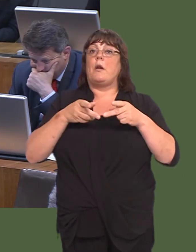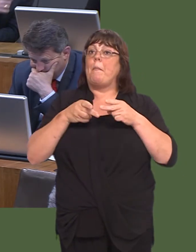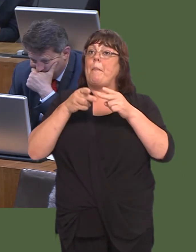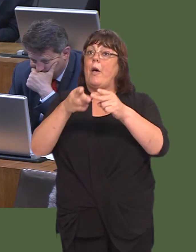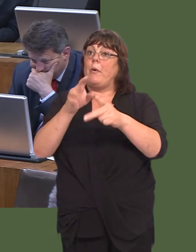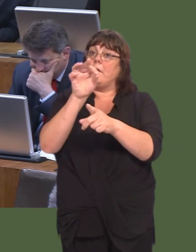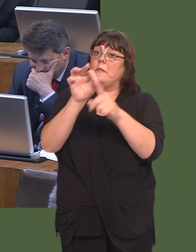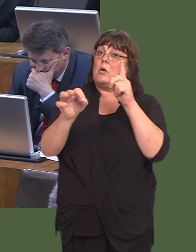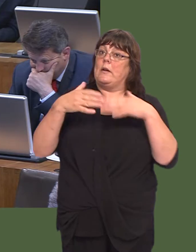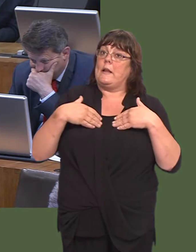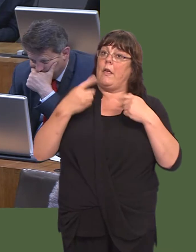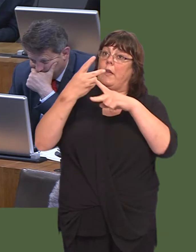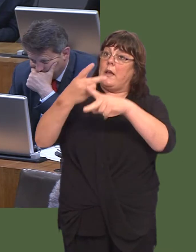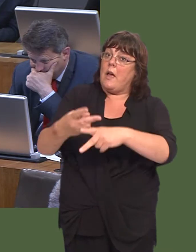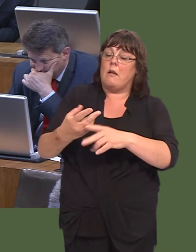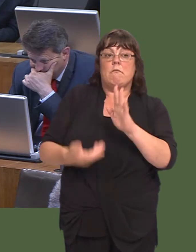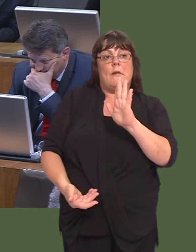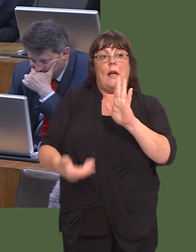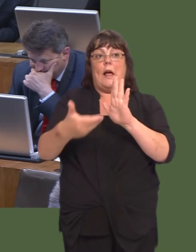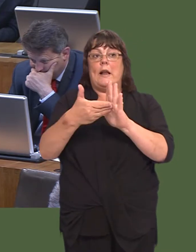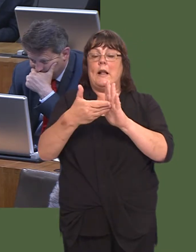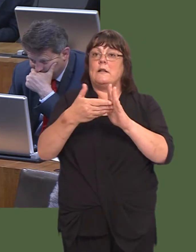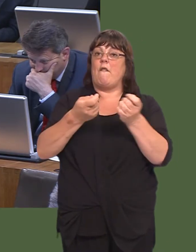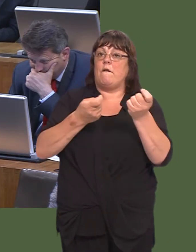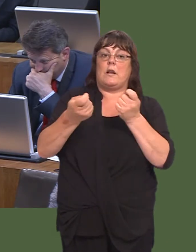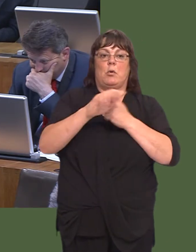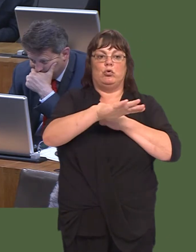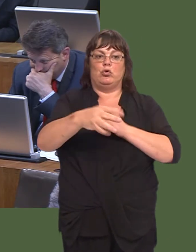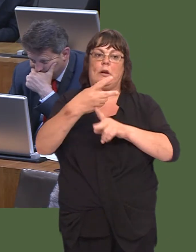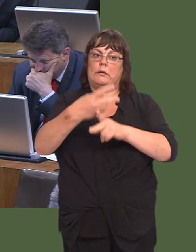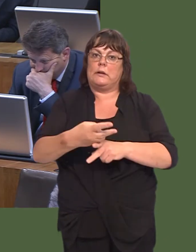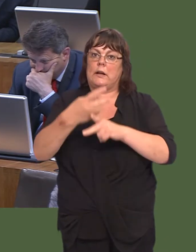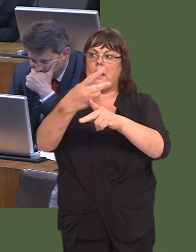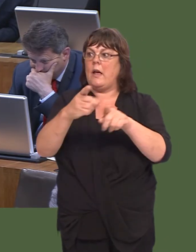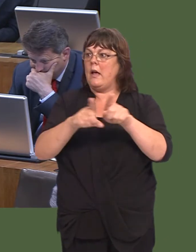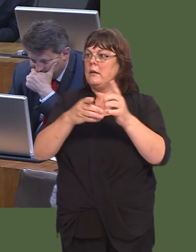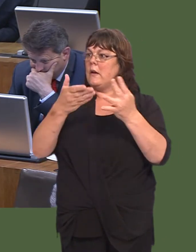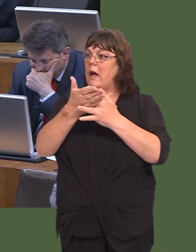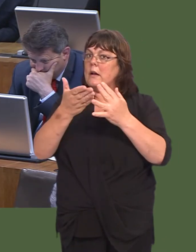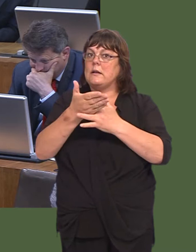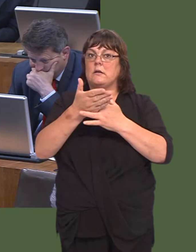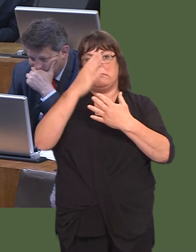pathway for specialist healthcare, an enhanced flexible childcare offer, and of course access to education.